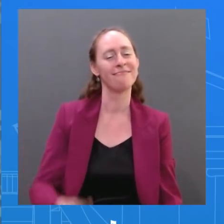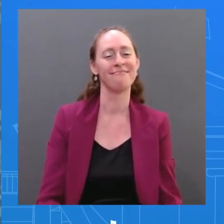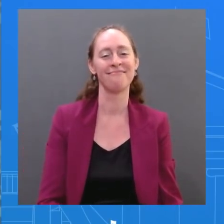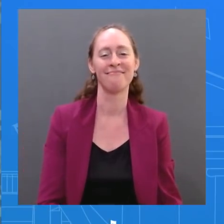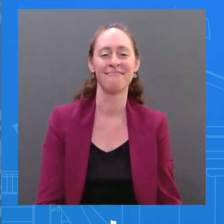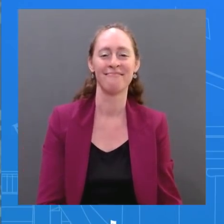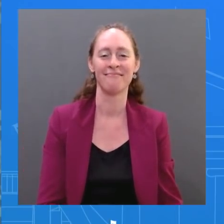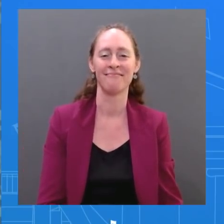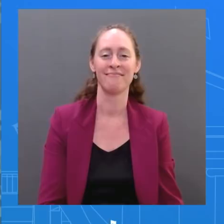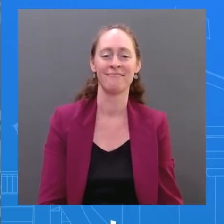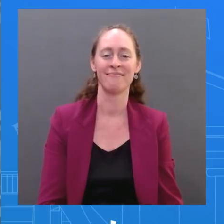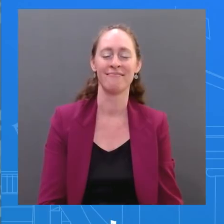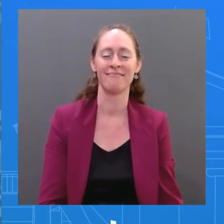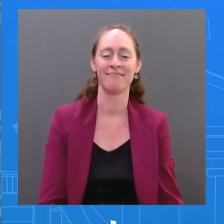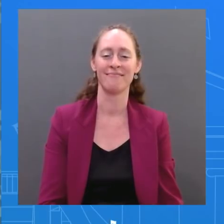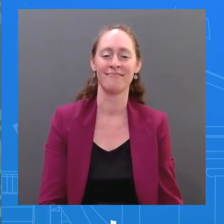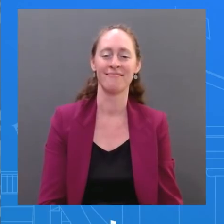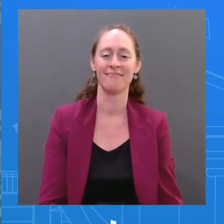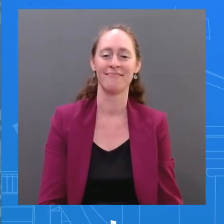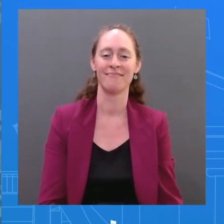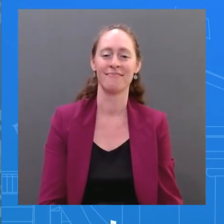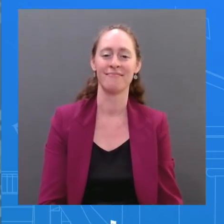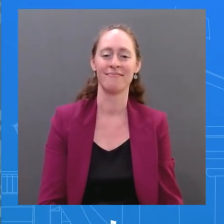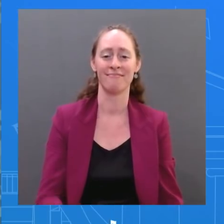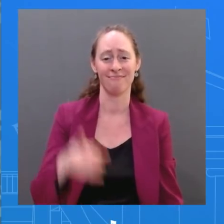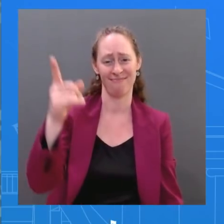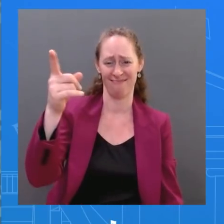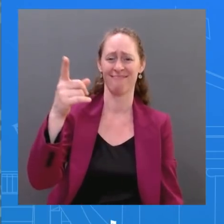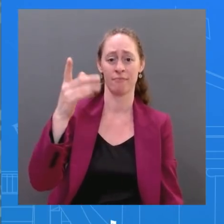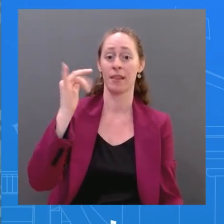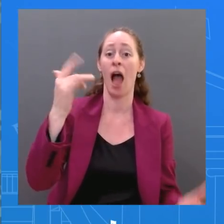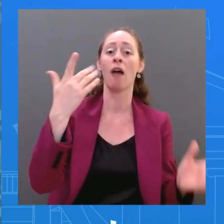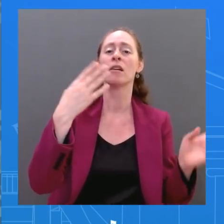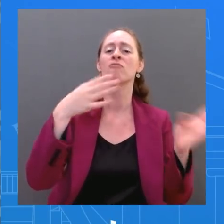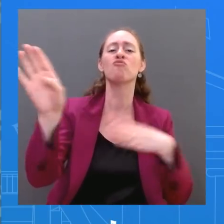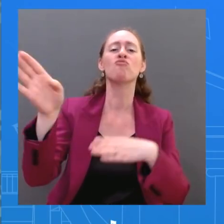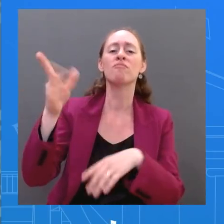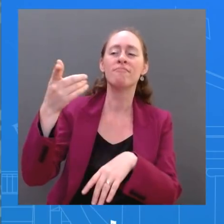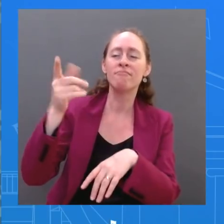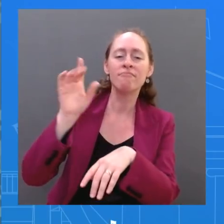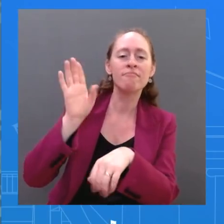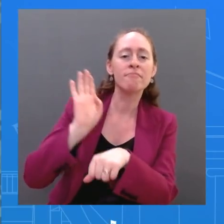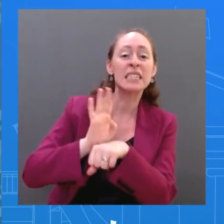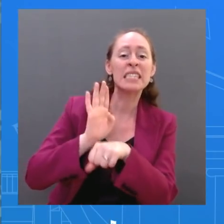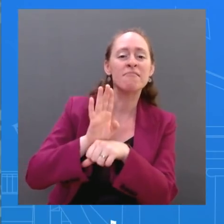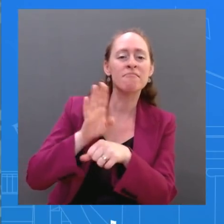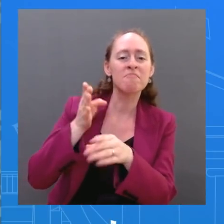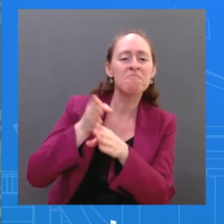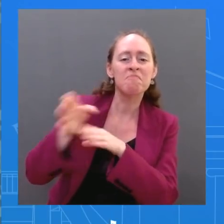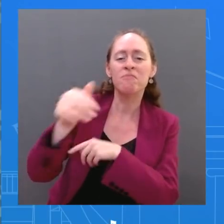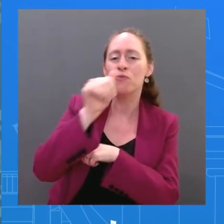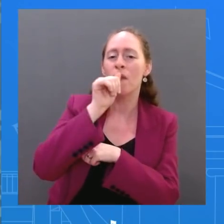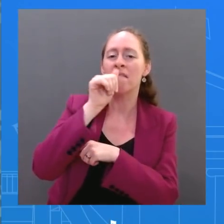So it is not connected at all. This has been in talks for some time now -- his -- his retirement. Thank you. Actually, I'm going to go --